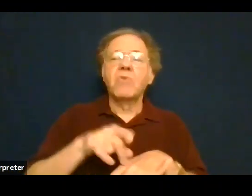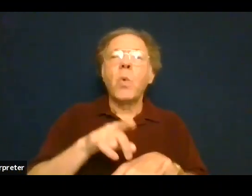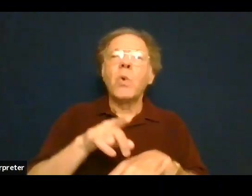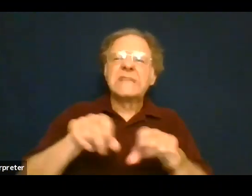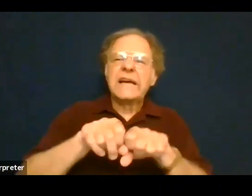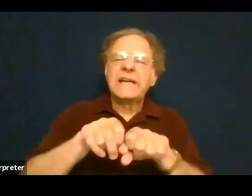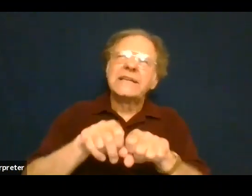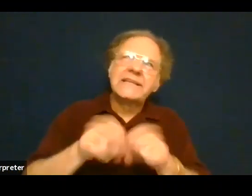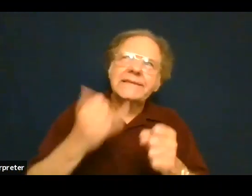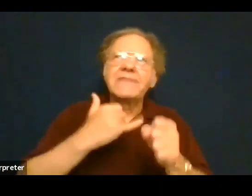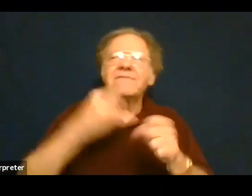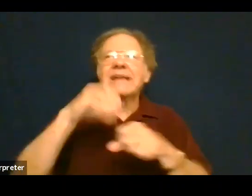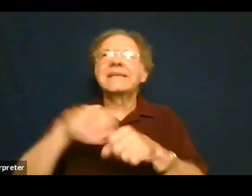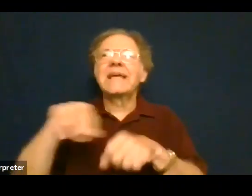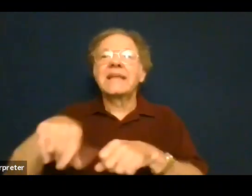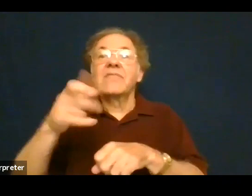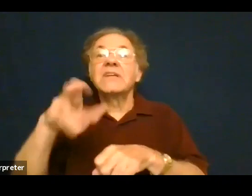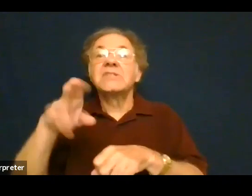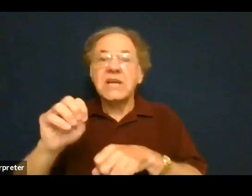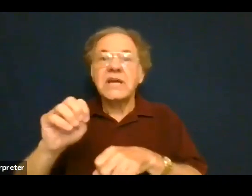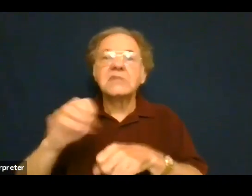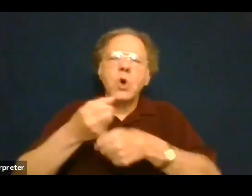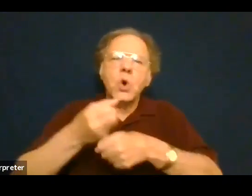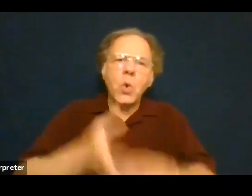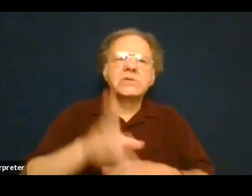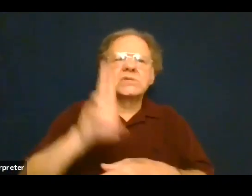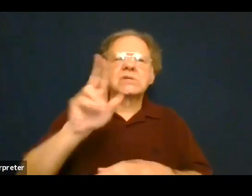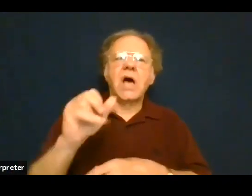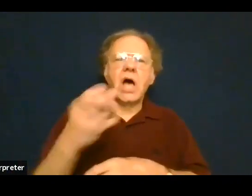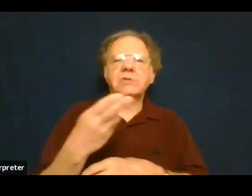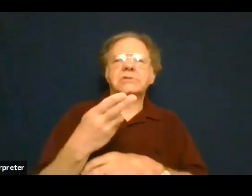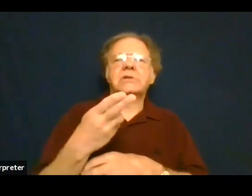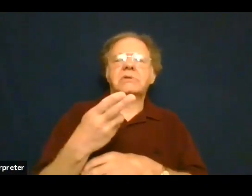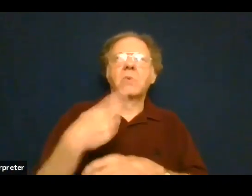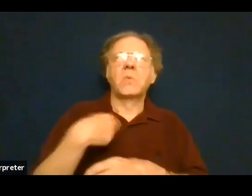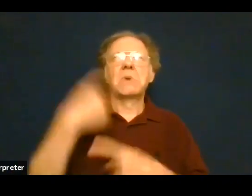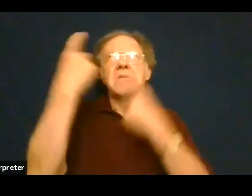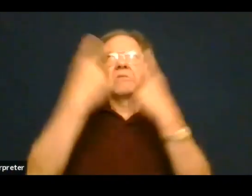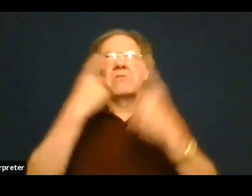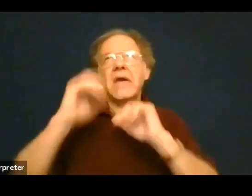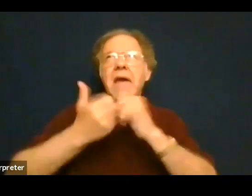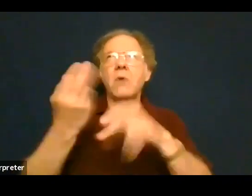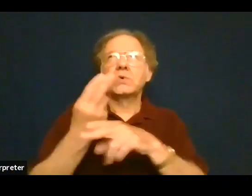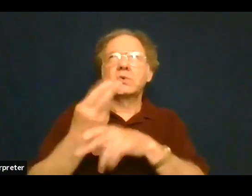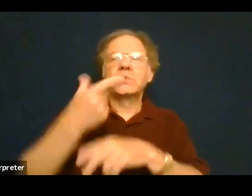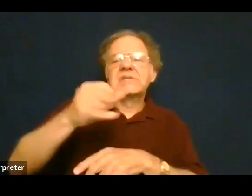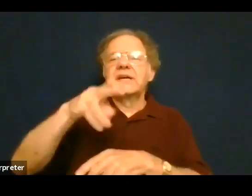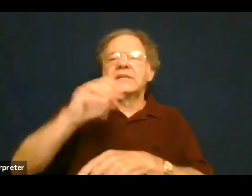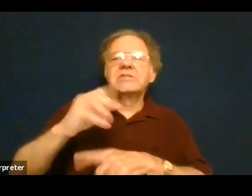So we started to think, in recent years, about how we might use gene therapy to correct some